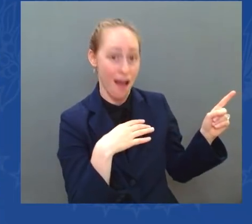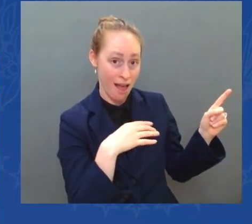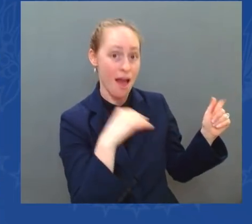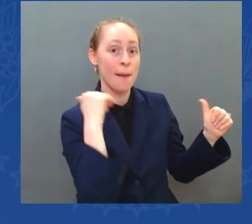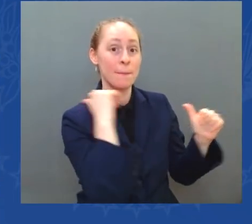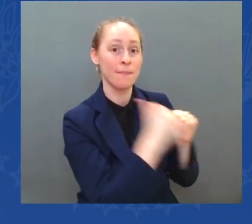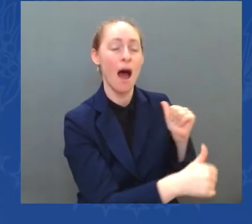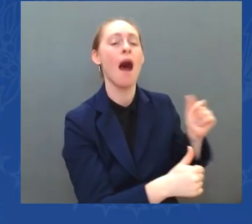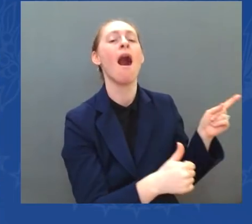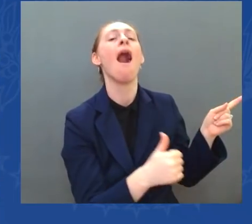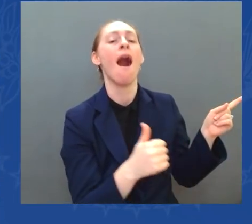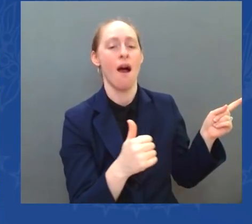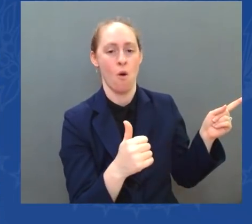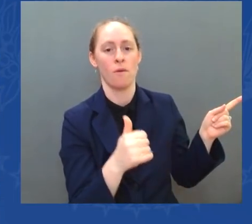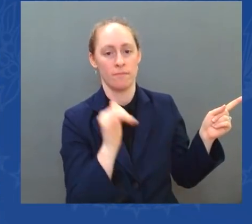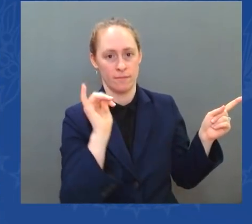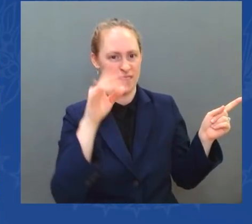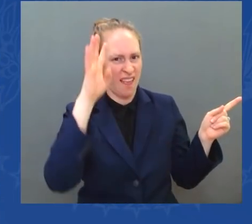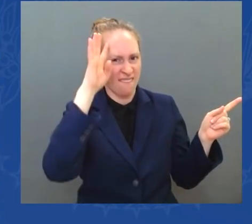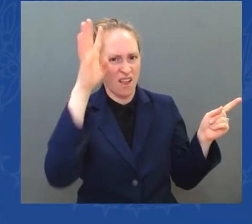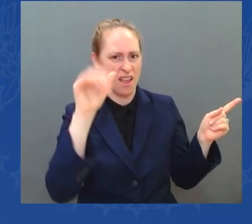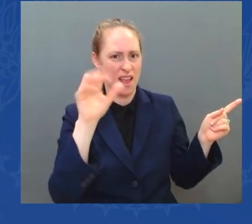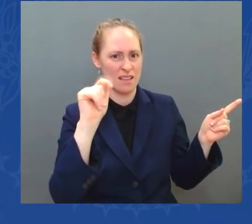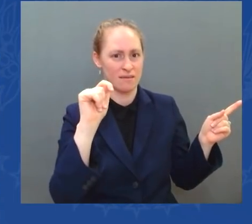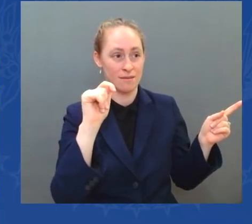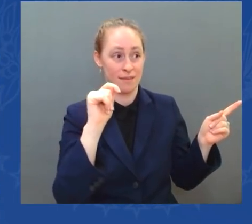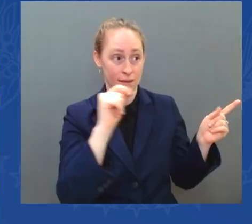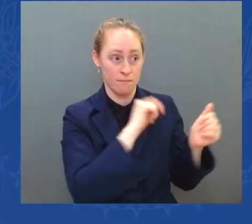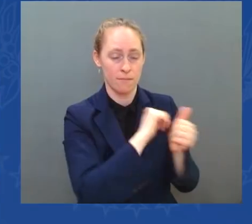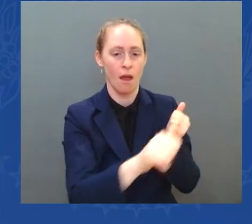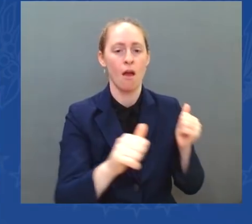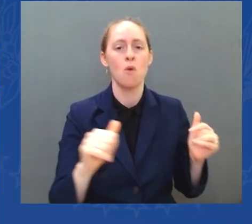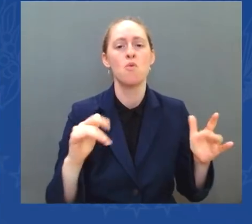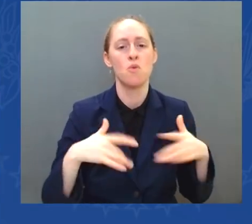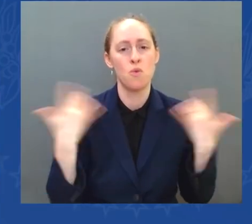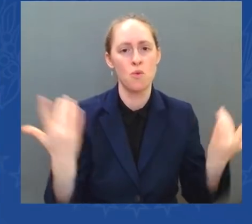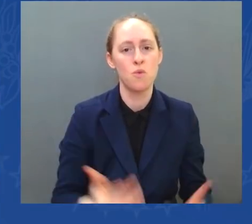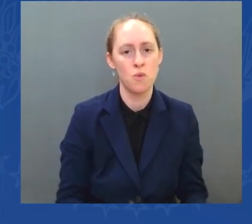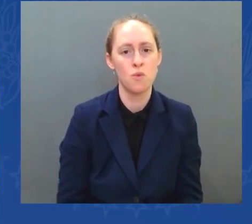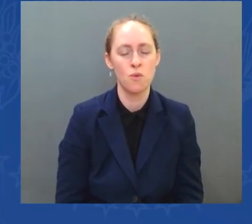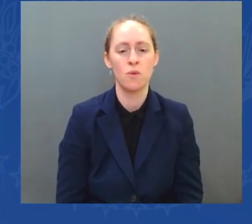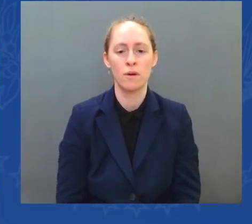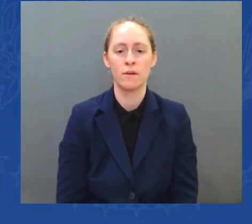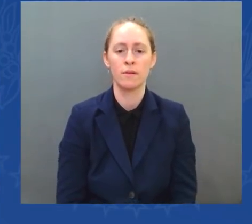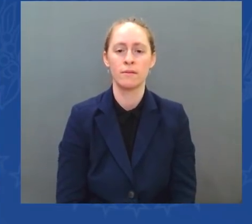to add an additional -- 20 billion -- $100 billion more,